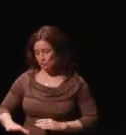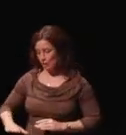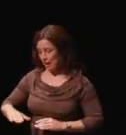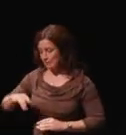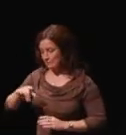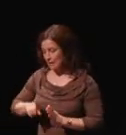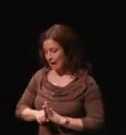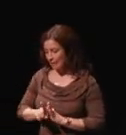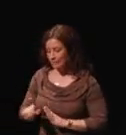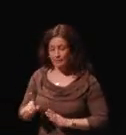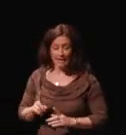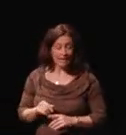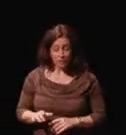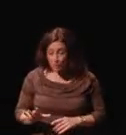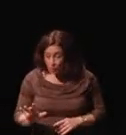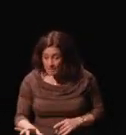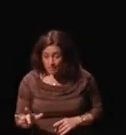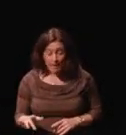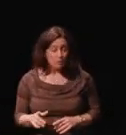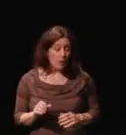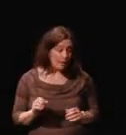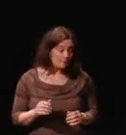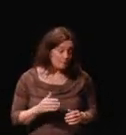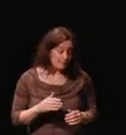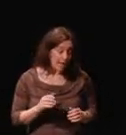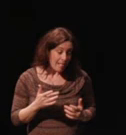some cigarettes or whatever to win hopefully.